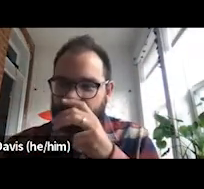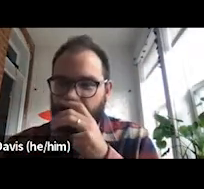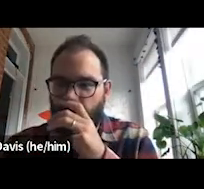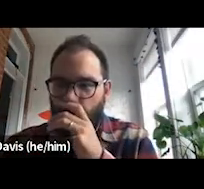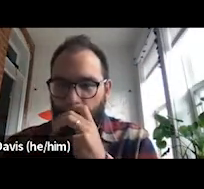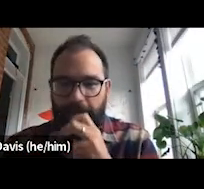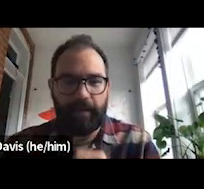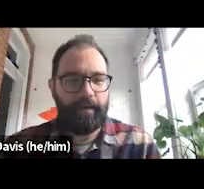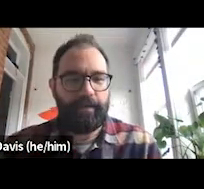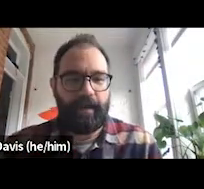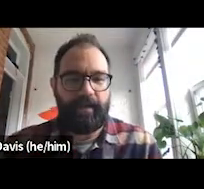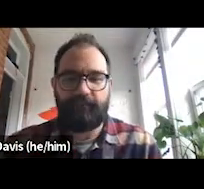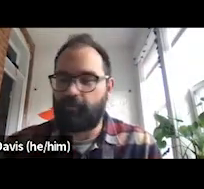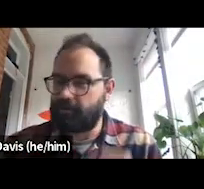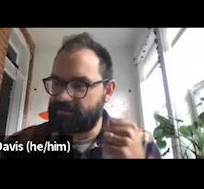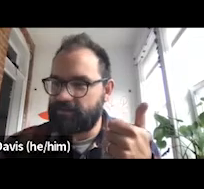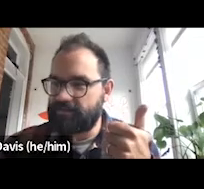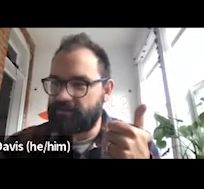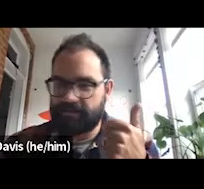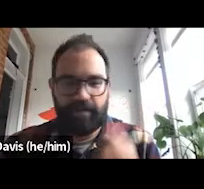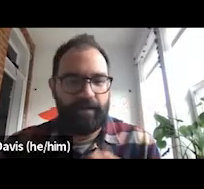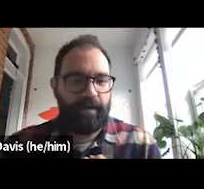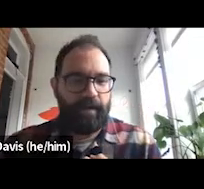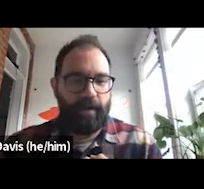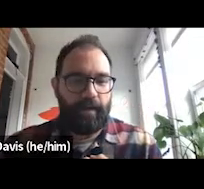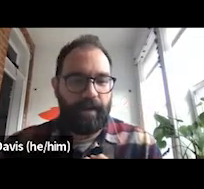of what we have for expenses.